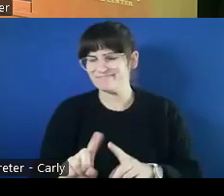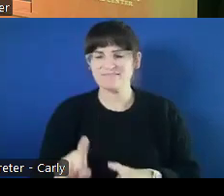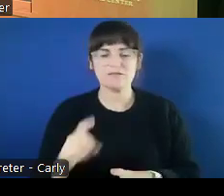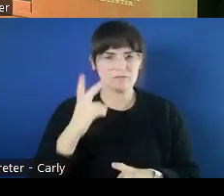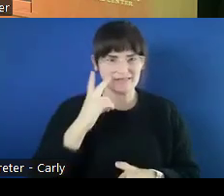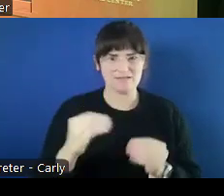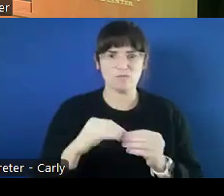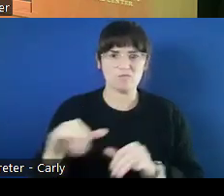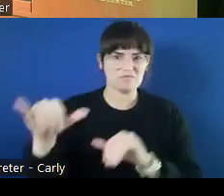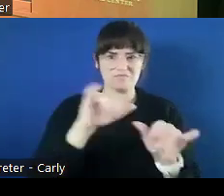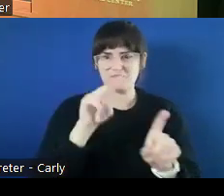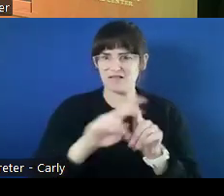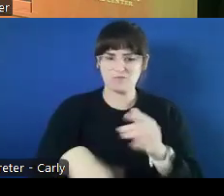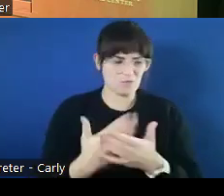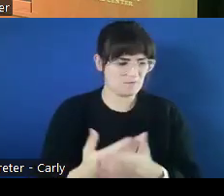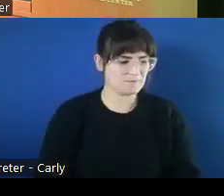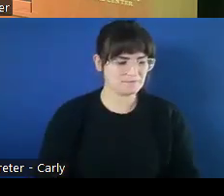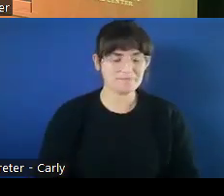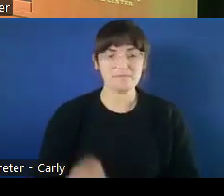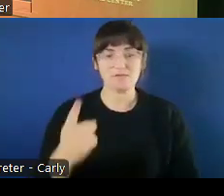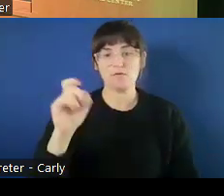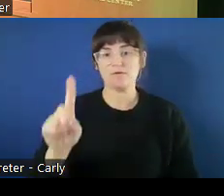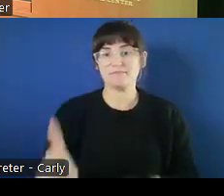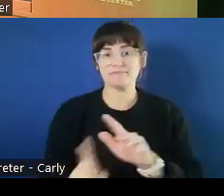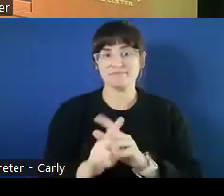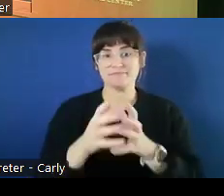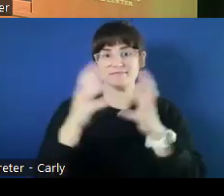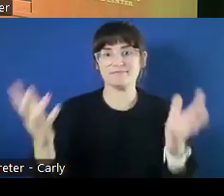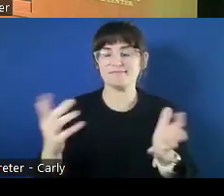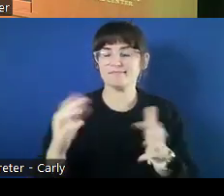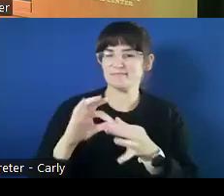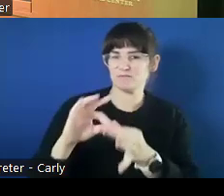so one question that comes up really focuses on what is the relationship between these disorders